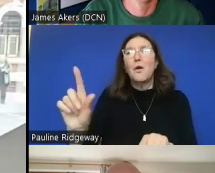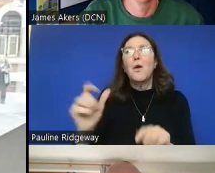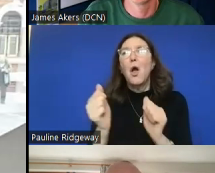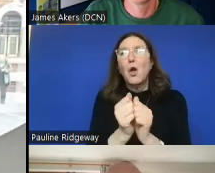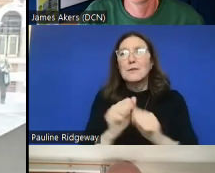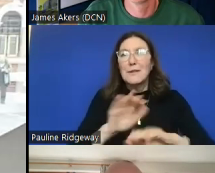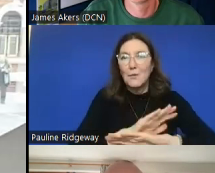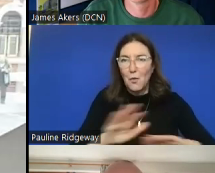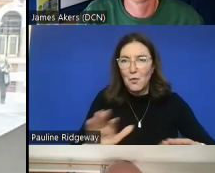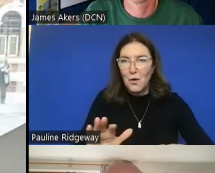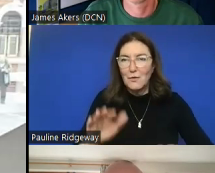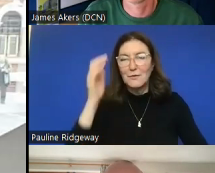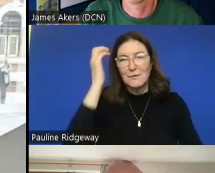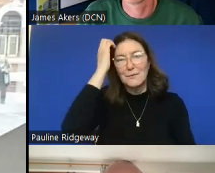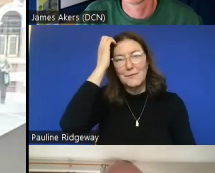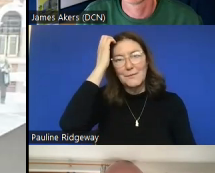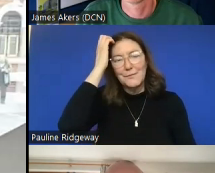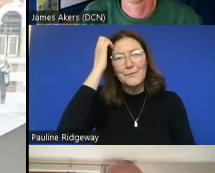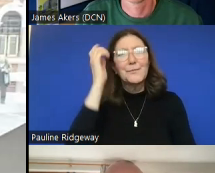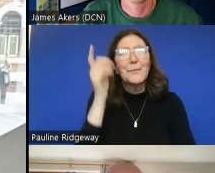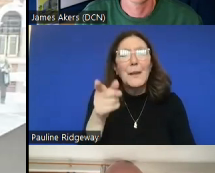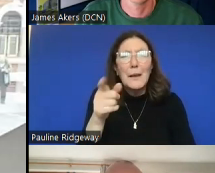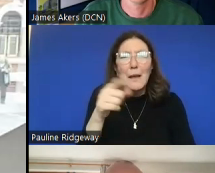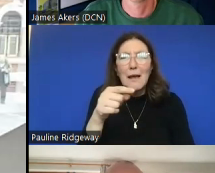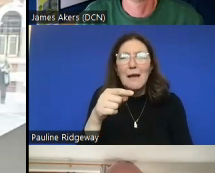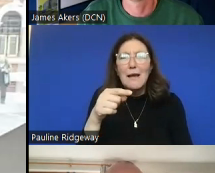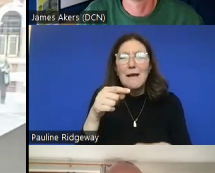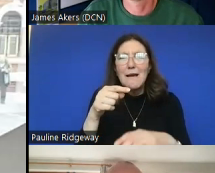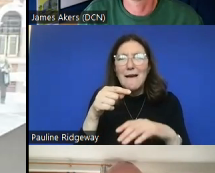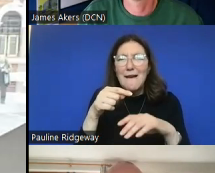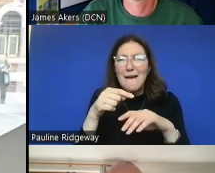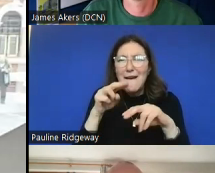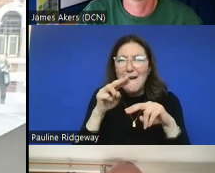With regards to the filter, just summarizing Esther's second point,